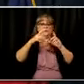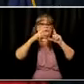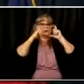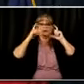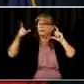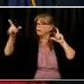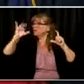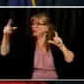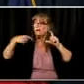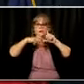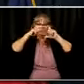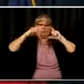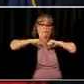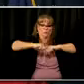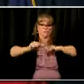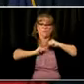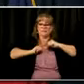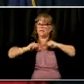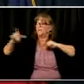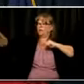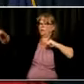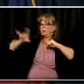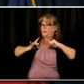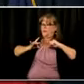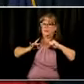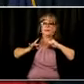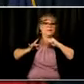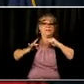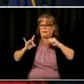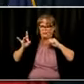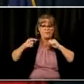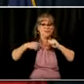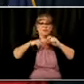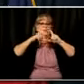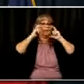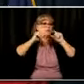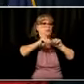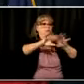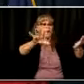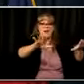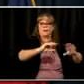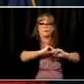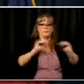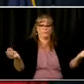just to create that mass worrying society where uh the few people that aren't uh know that that they